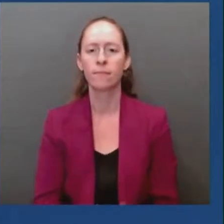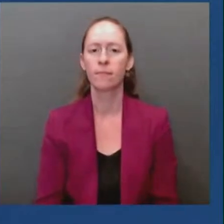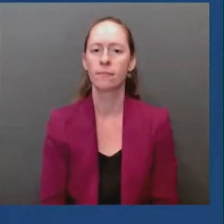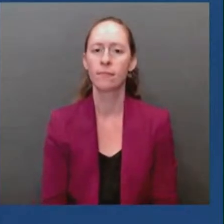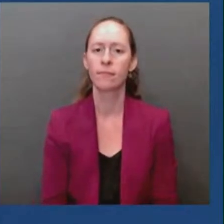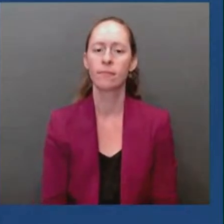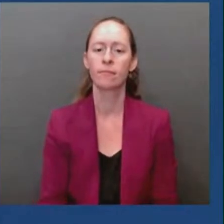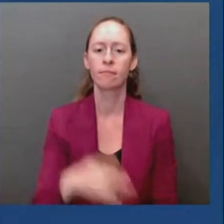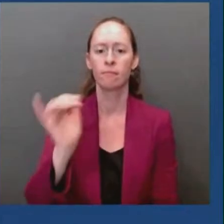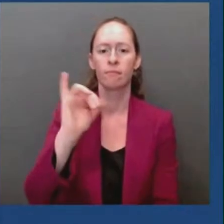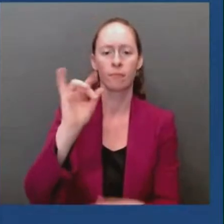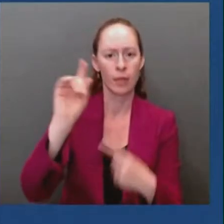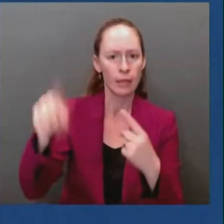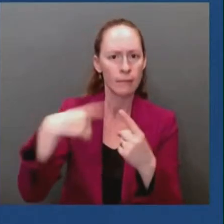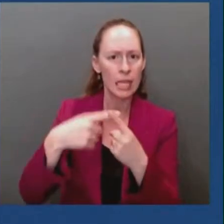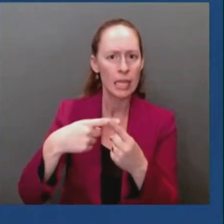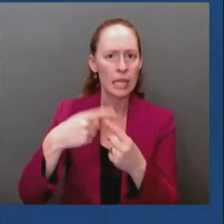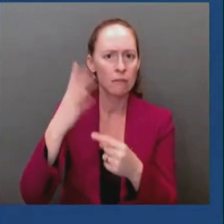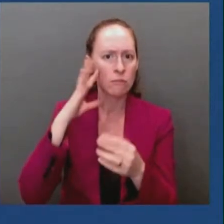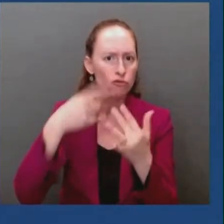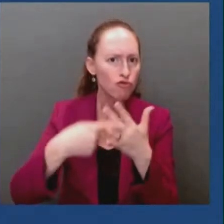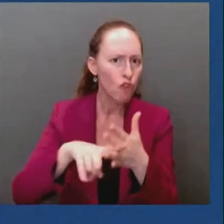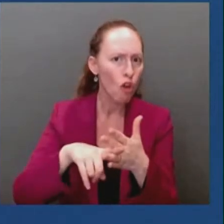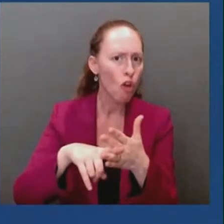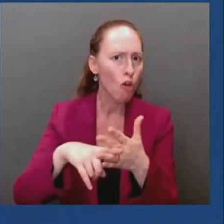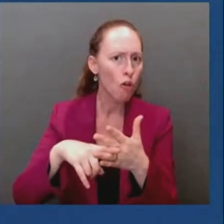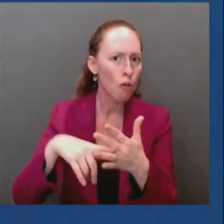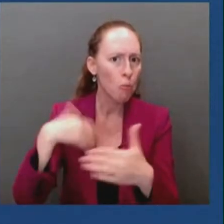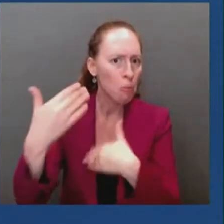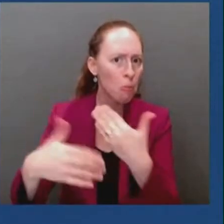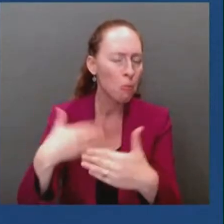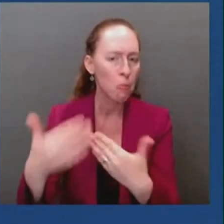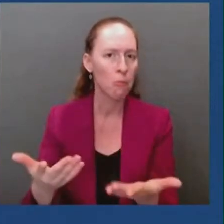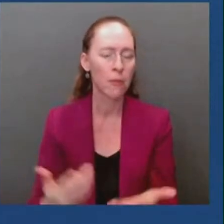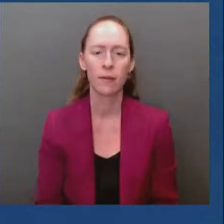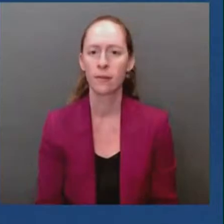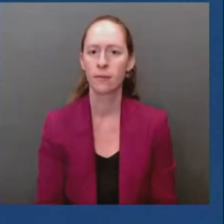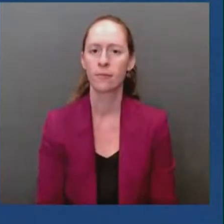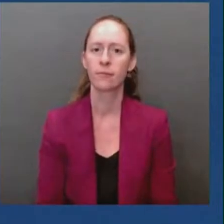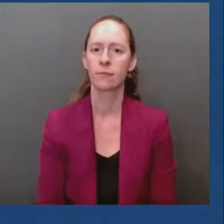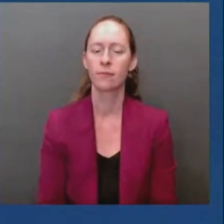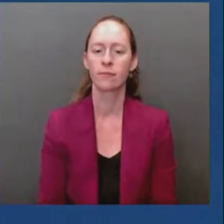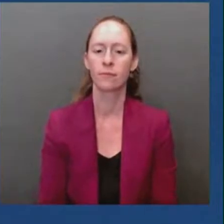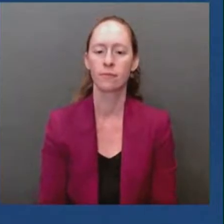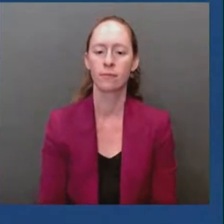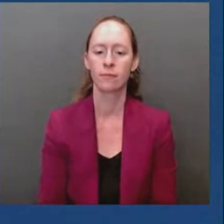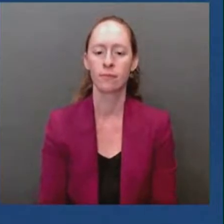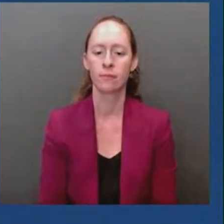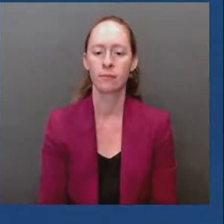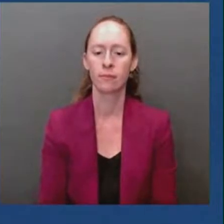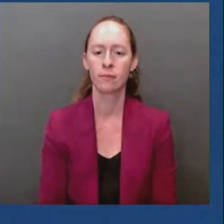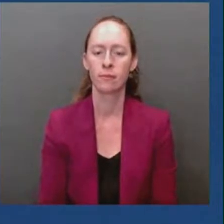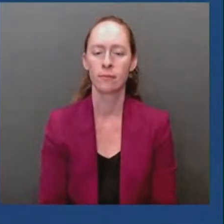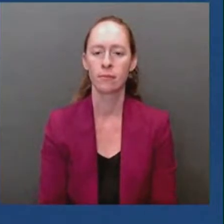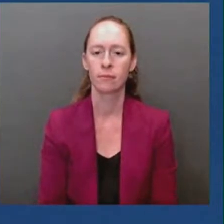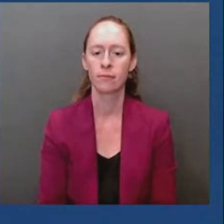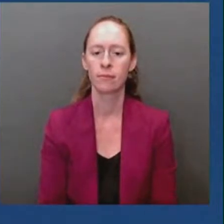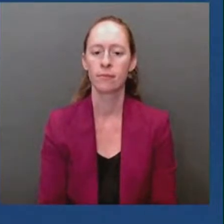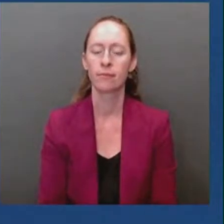SHOTS FOR YOUNGER KIDS AND WHEN YOU EXPECT THAT TO HAPPEN, IT'S EPPERLY, CAN YOU ADDRESS WHAT YOU ARE HEARING FROM THE EARLY JURISDICTIONS AND PHARMACIES THAT ARE ROLLING OUT THE SHOTS